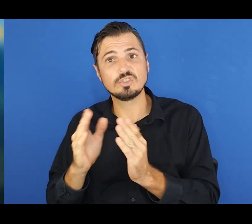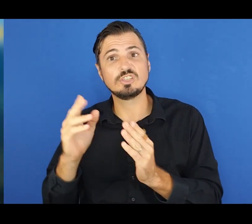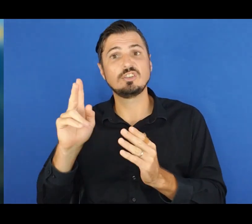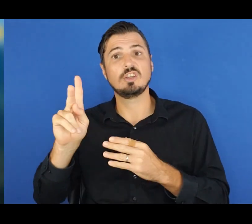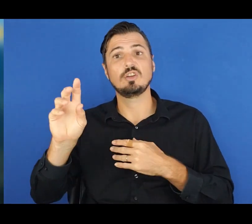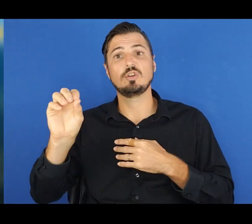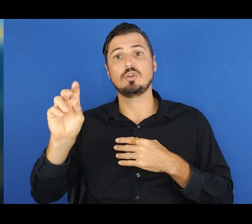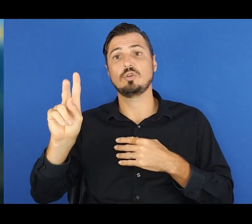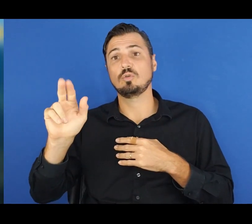Card